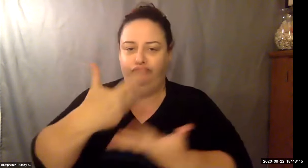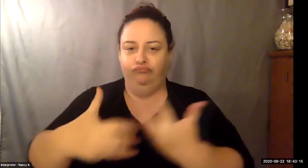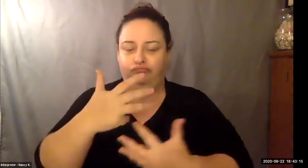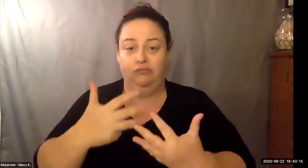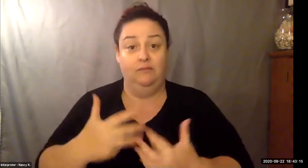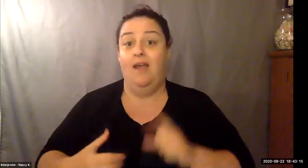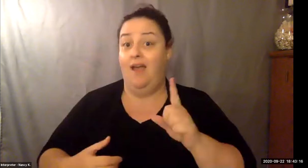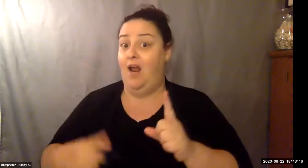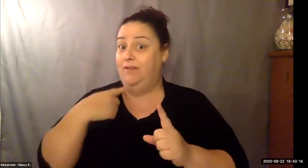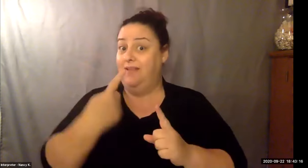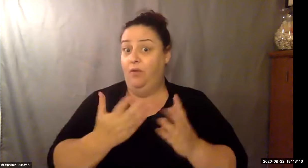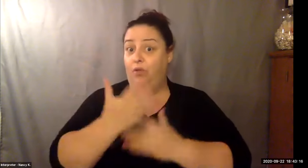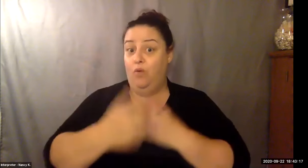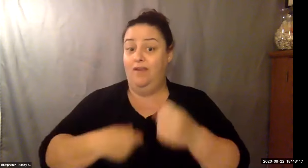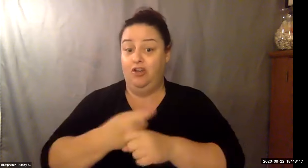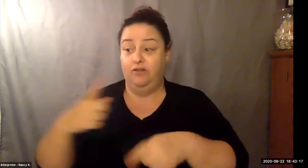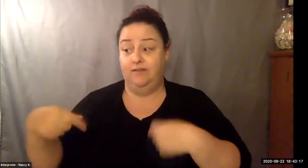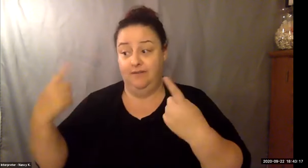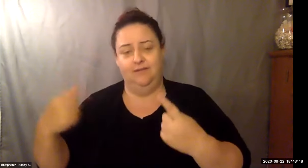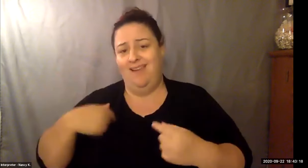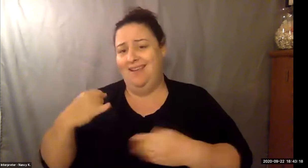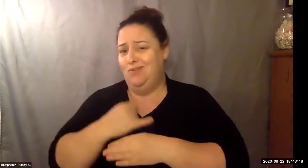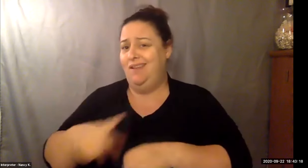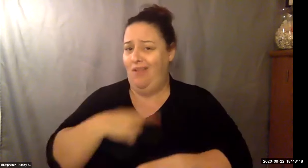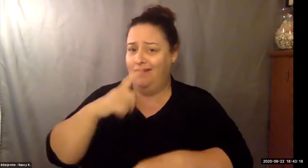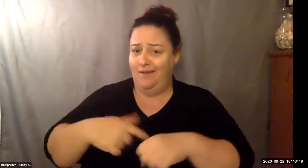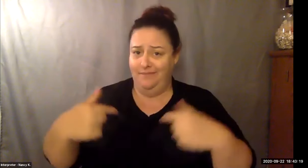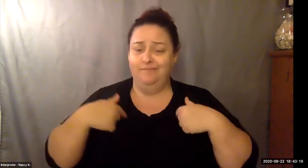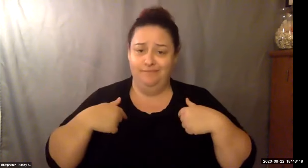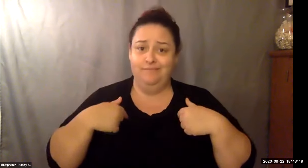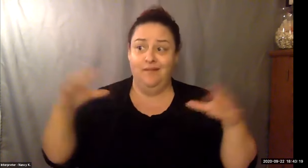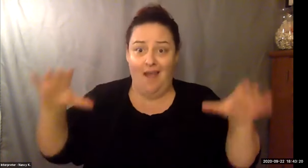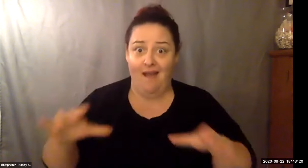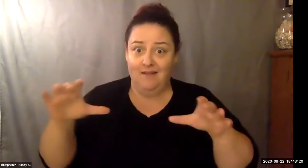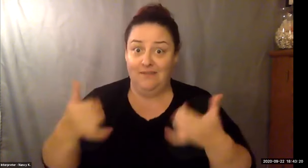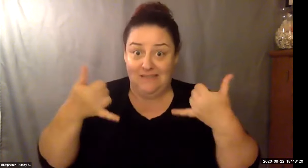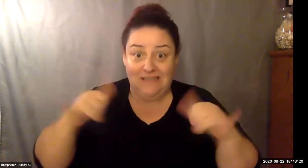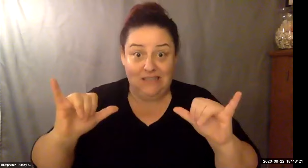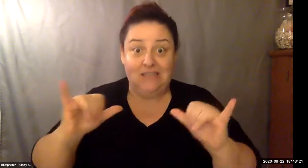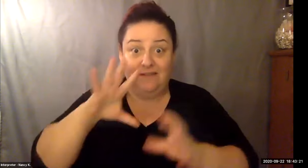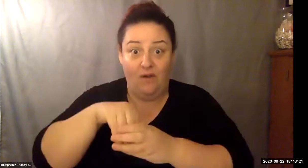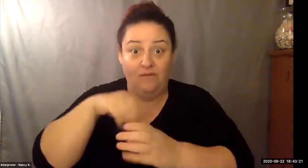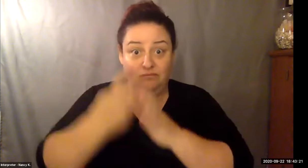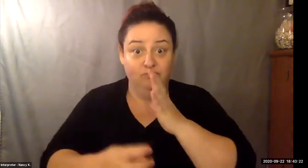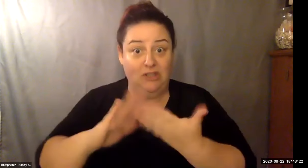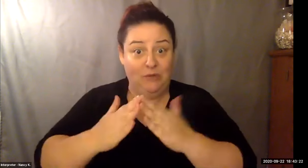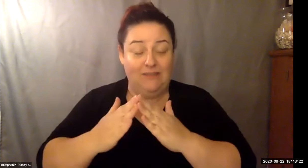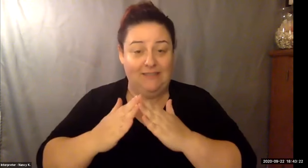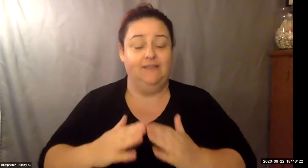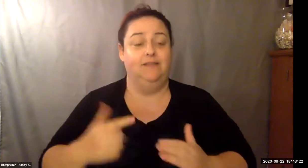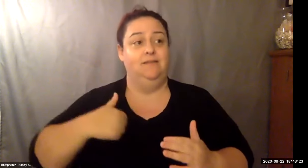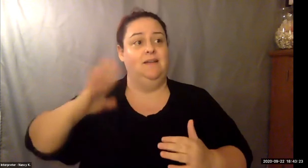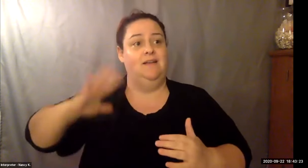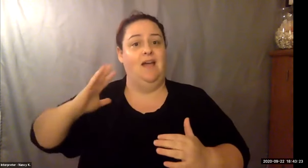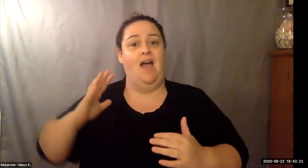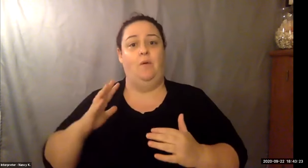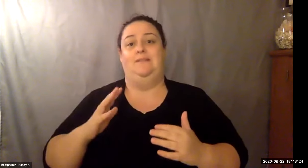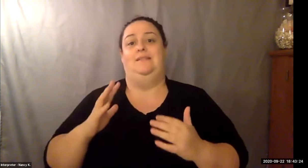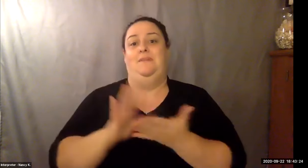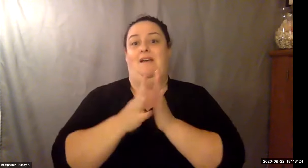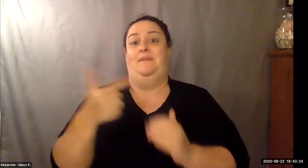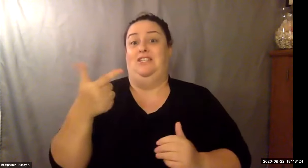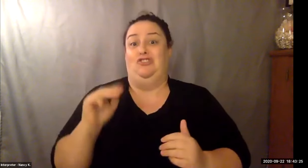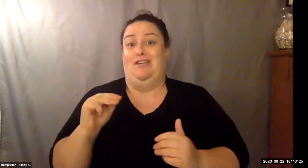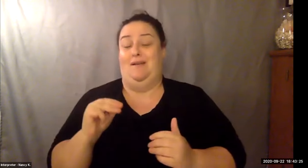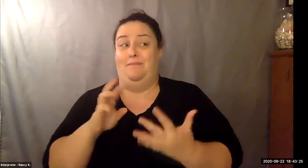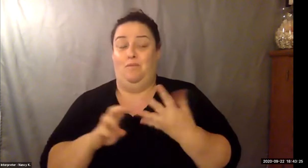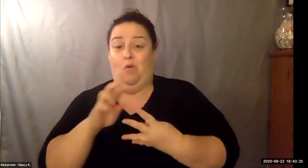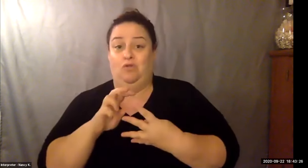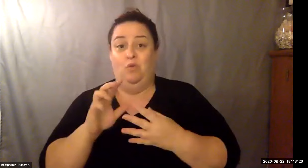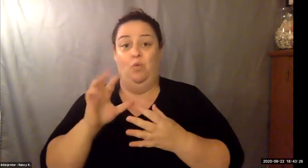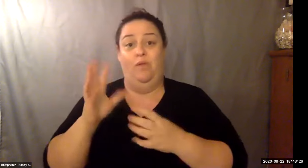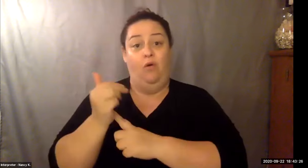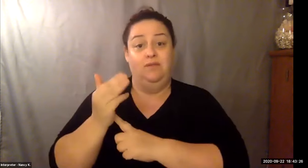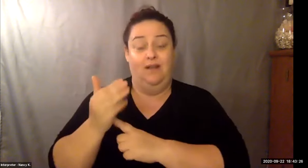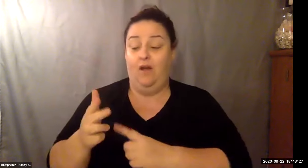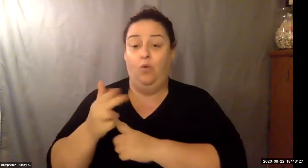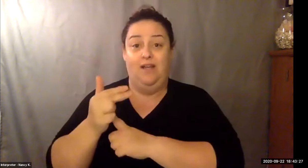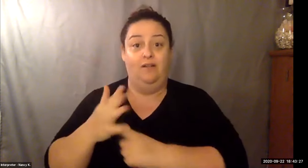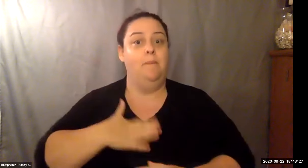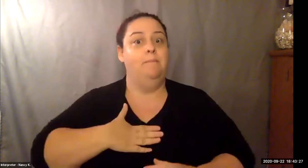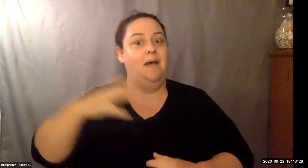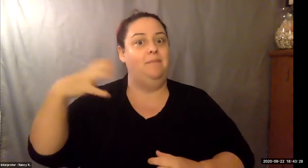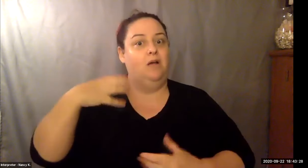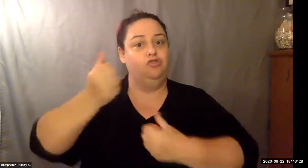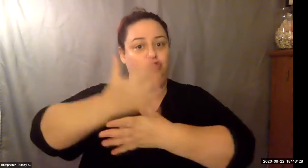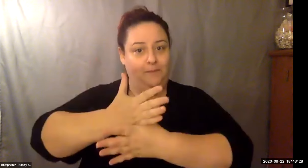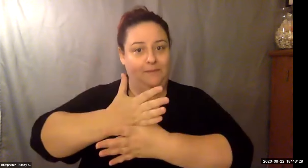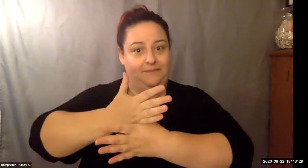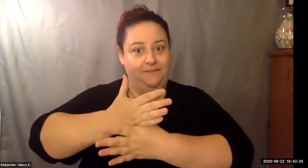Keith Wolling: But just remember one thing you are valuable, you're in an industry that continues to grow. It's very diverse and you meet unique people in this world. I met presidents, I met Senator, I met Cardinals